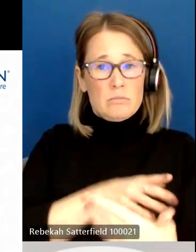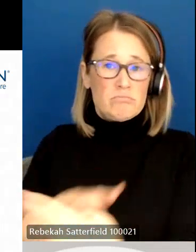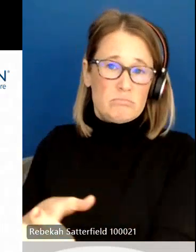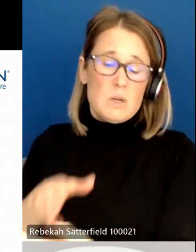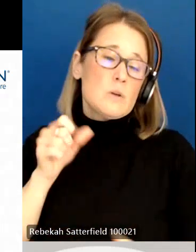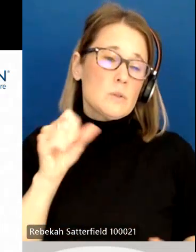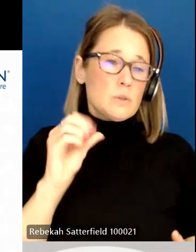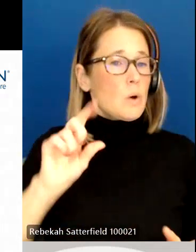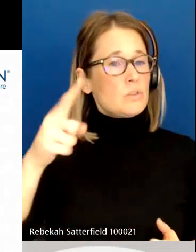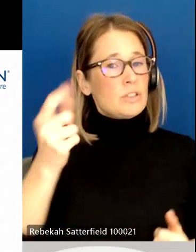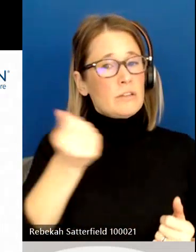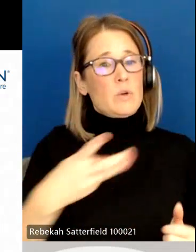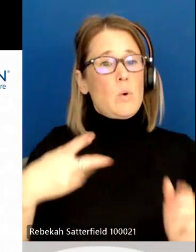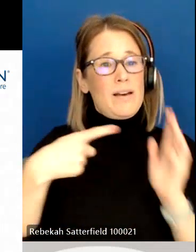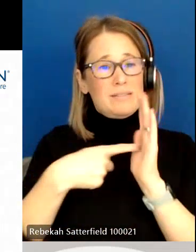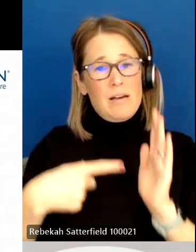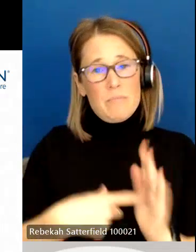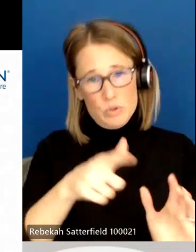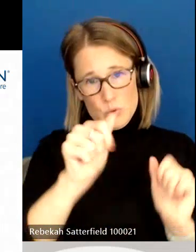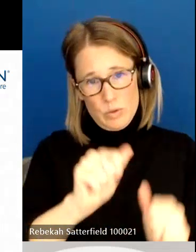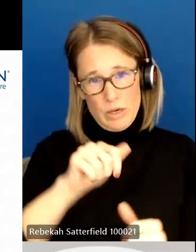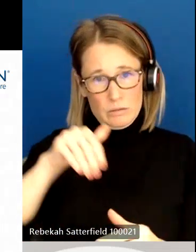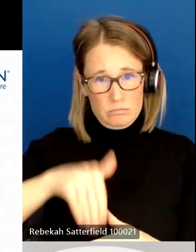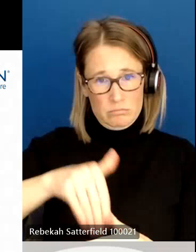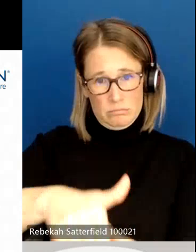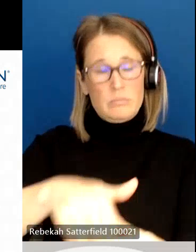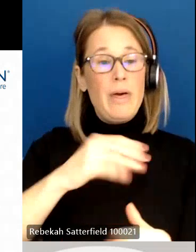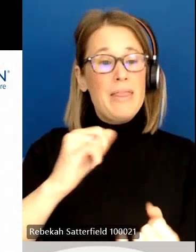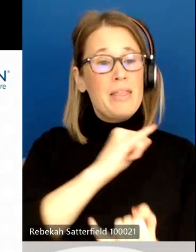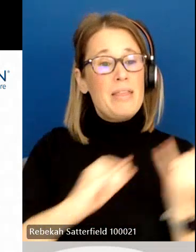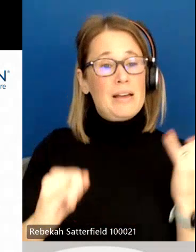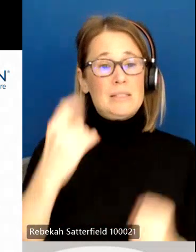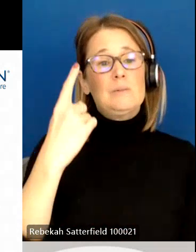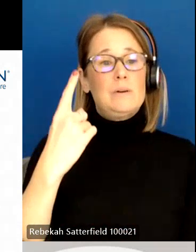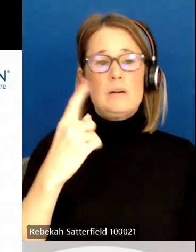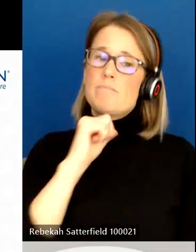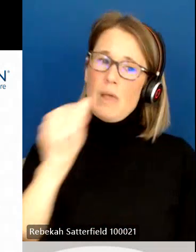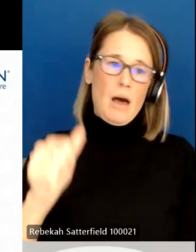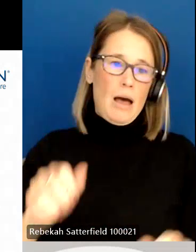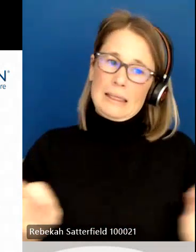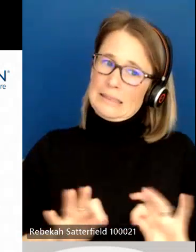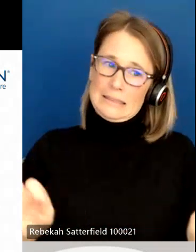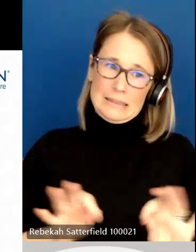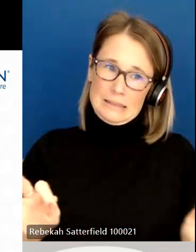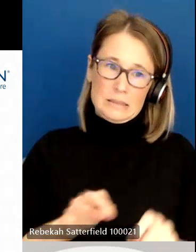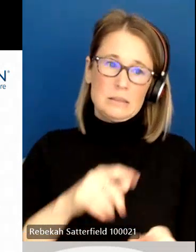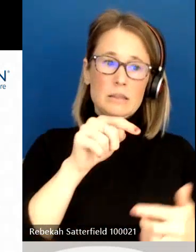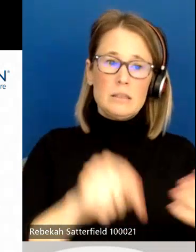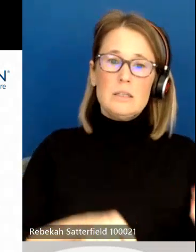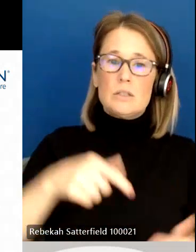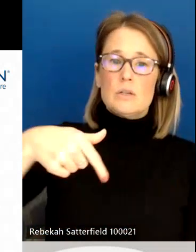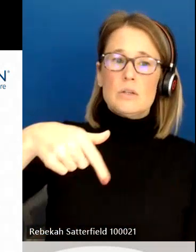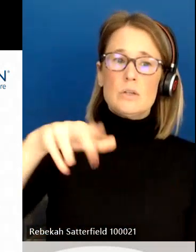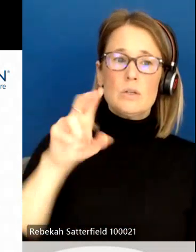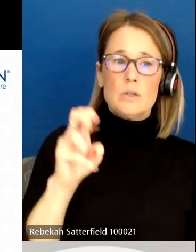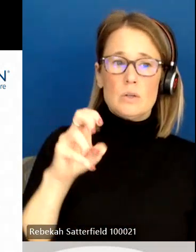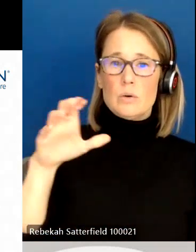a couple of examples that you can put in there and last but not least um these Q cards uh next slide